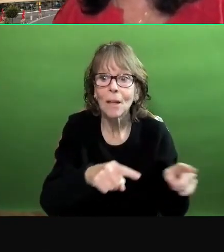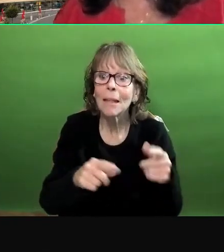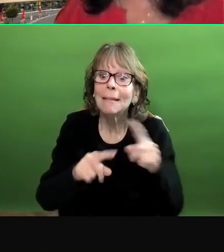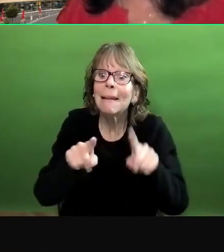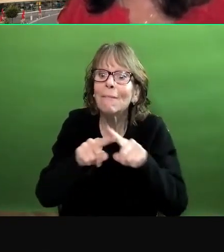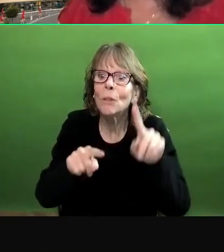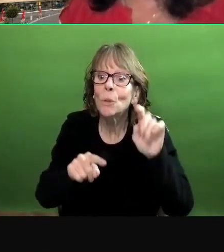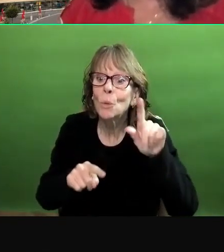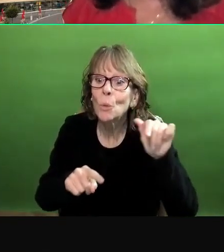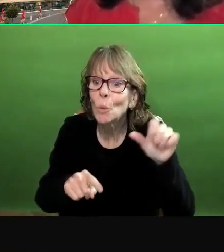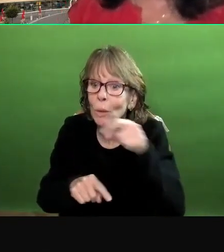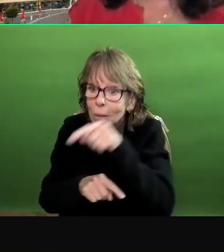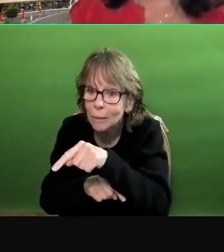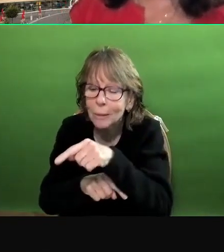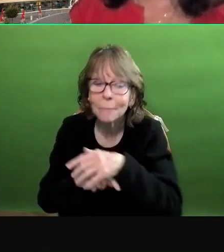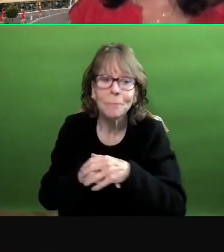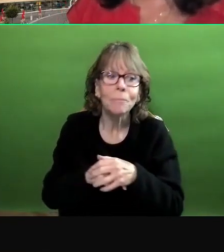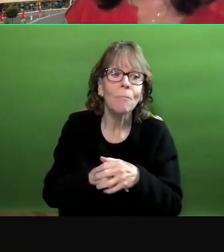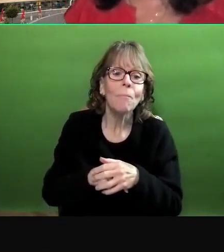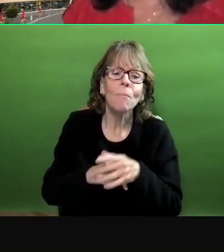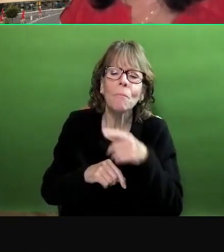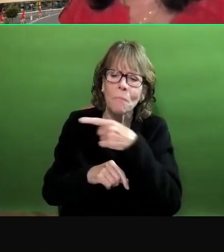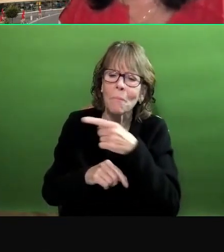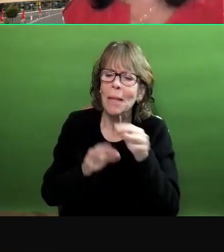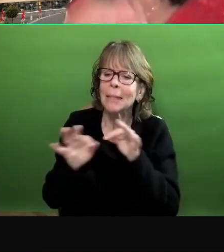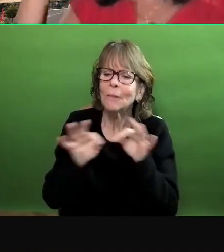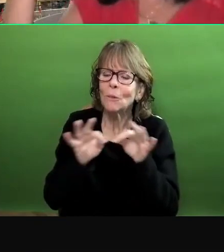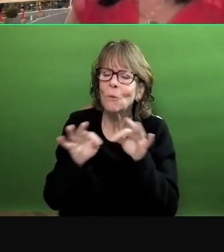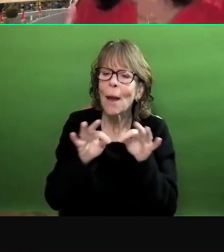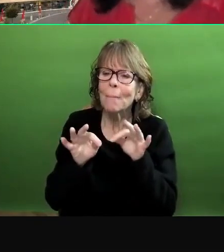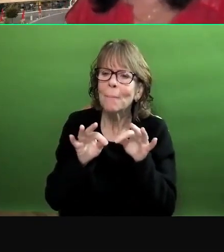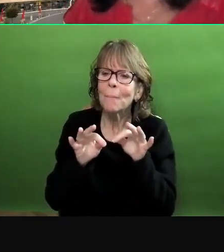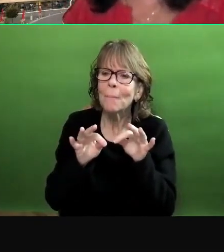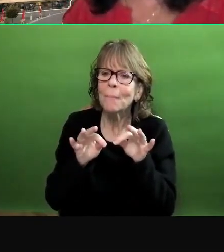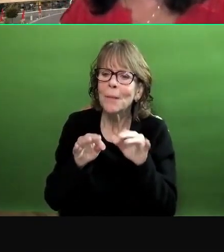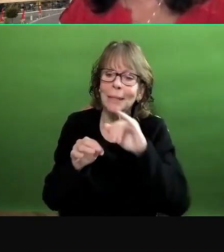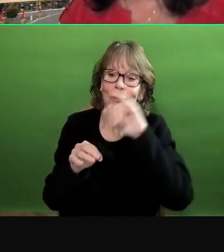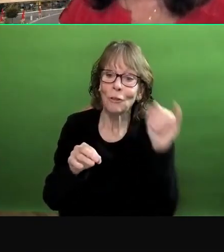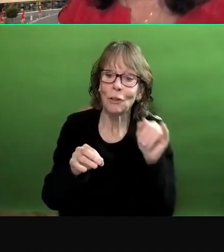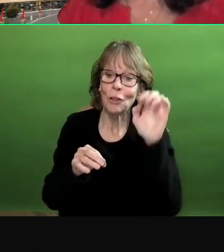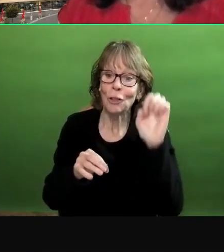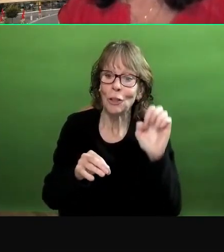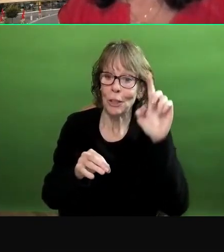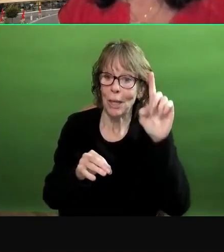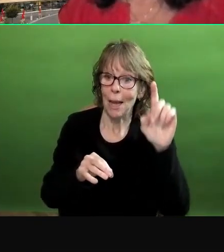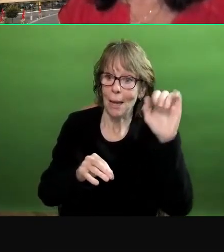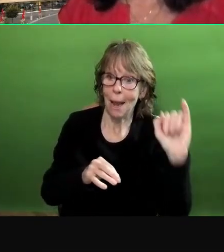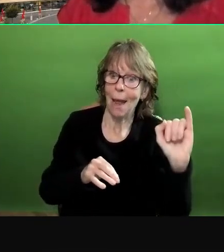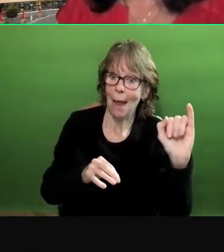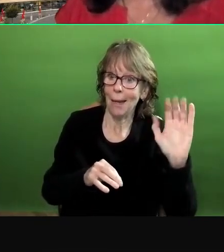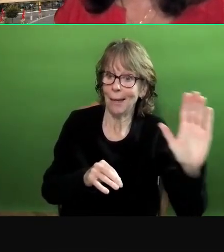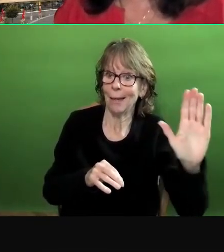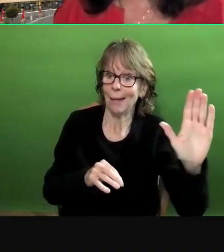Sonoo beautifully described the front, the JEDI framework, which means that we need to